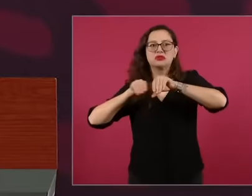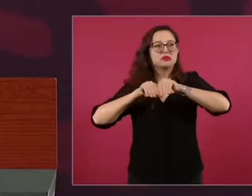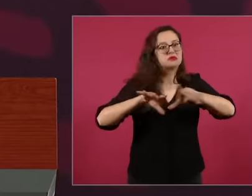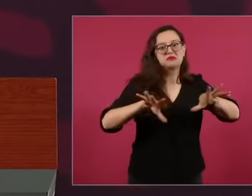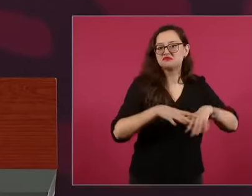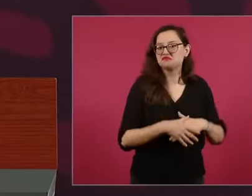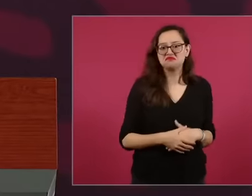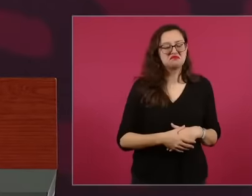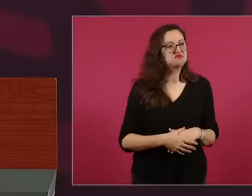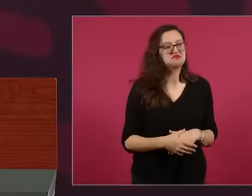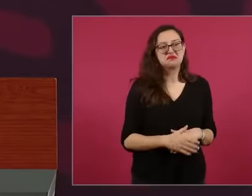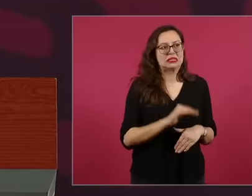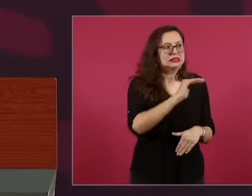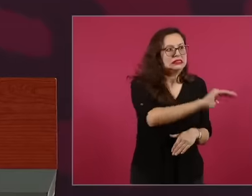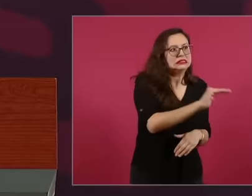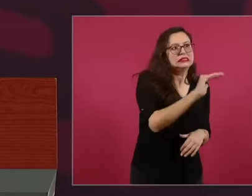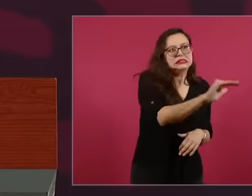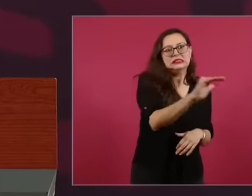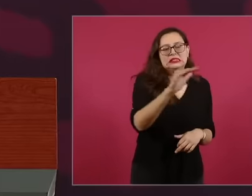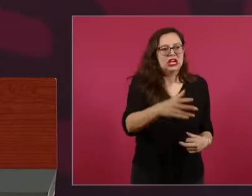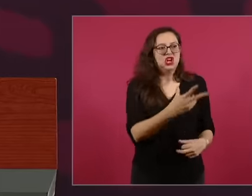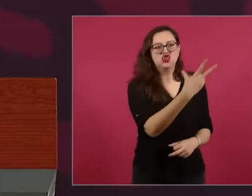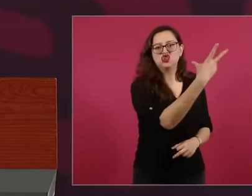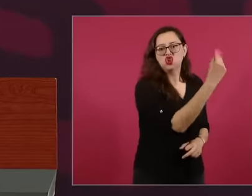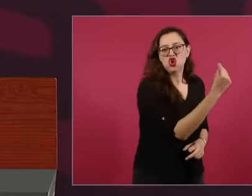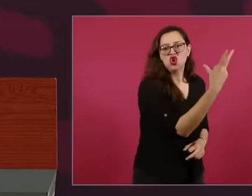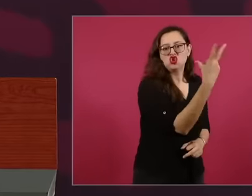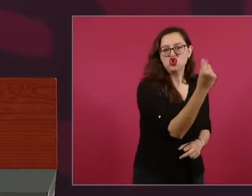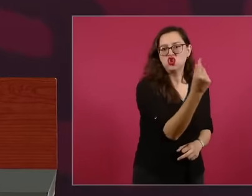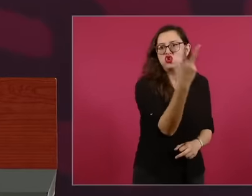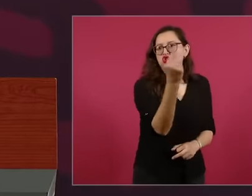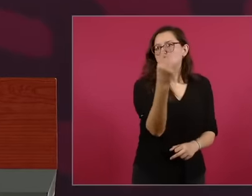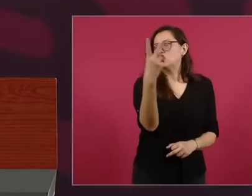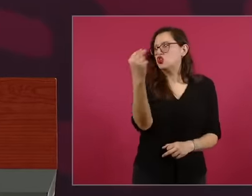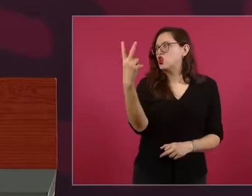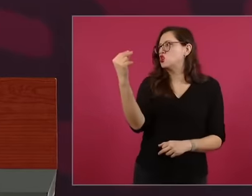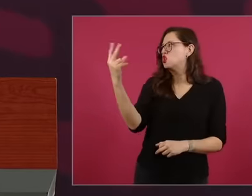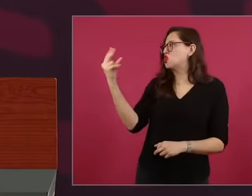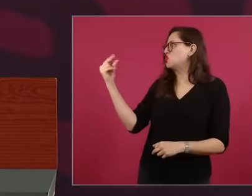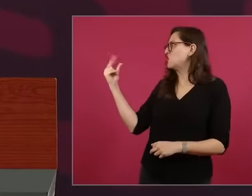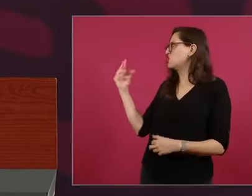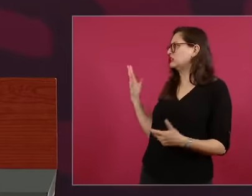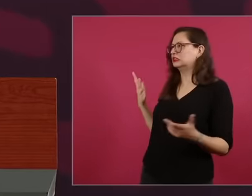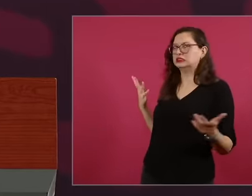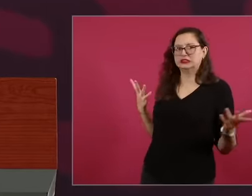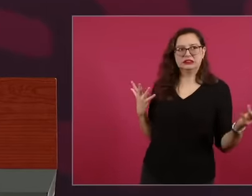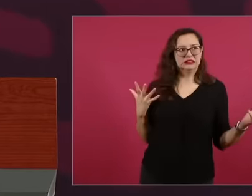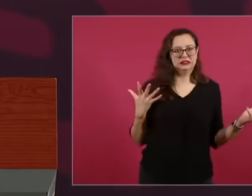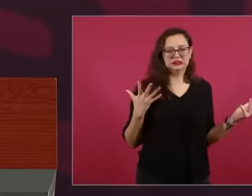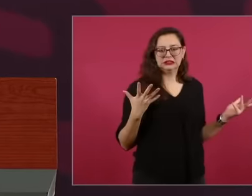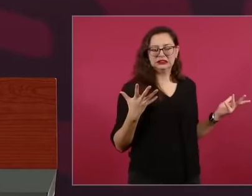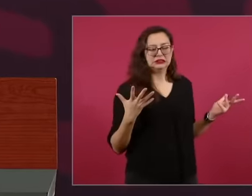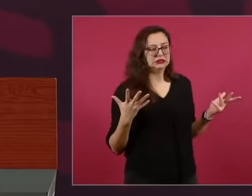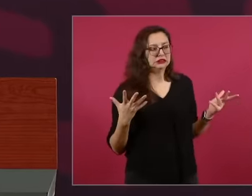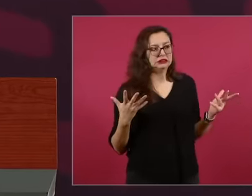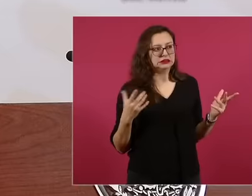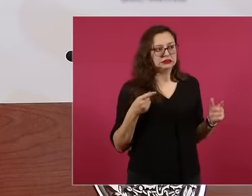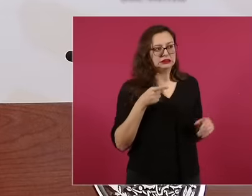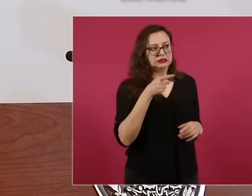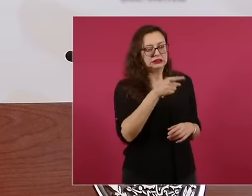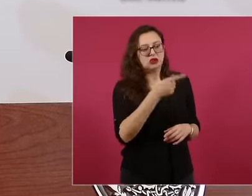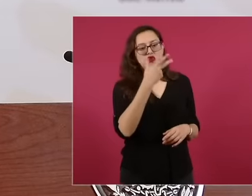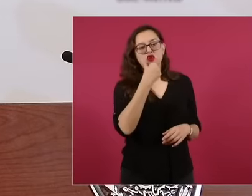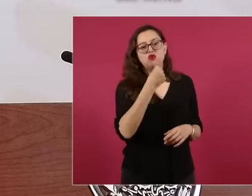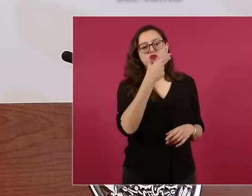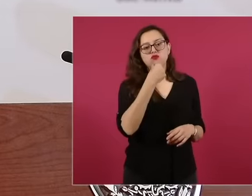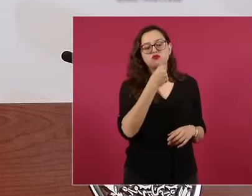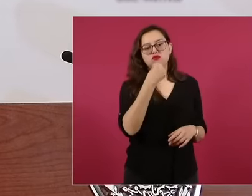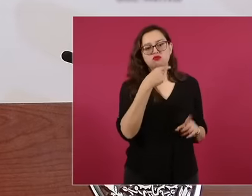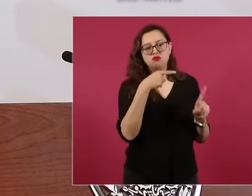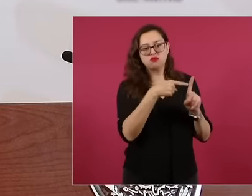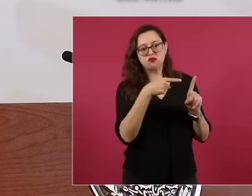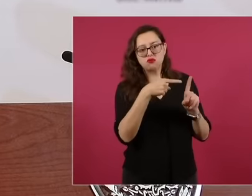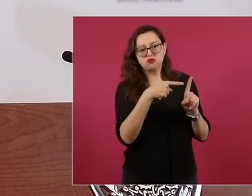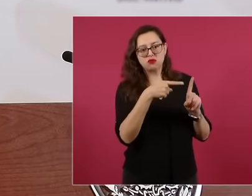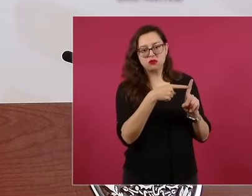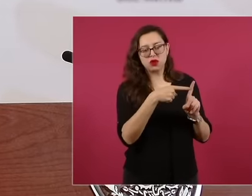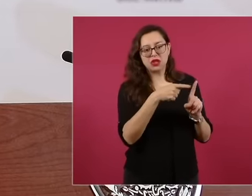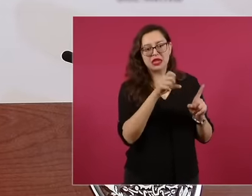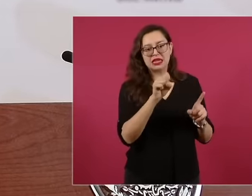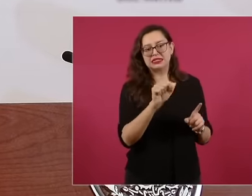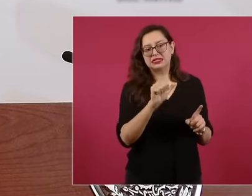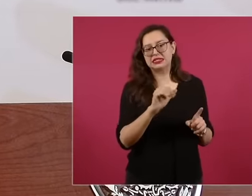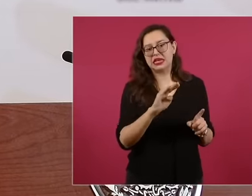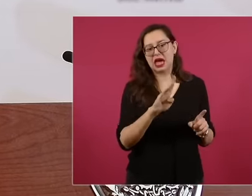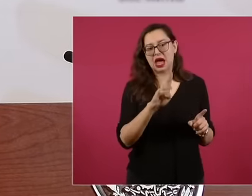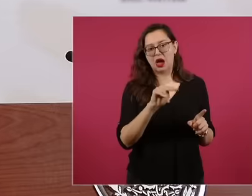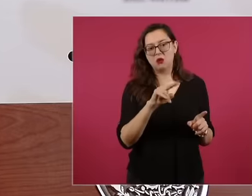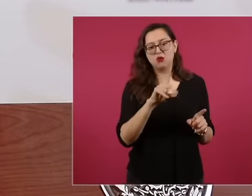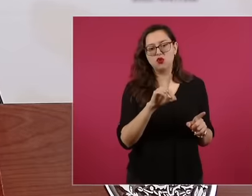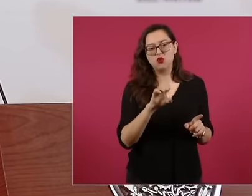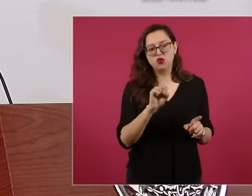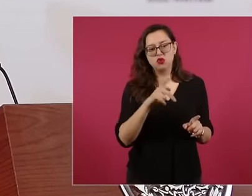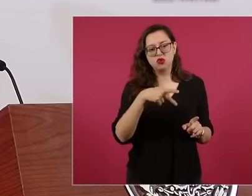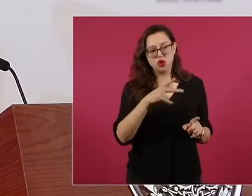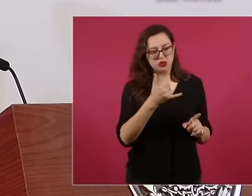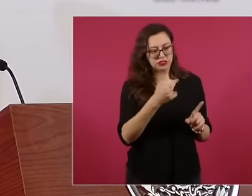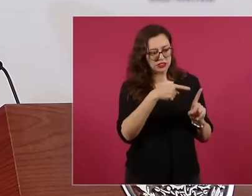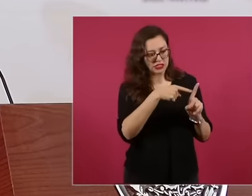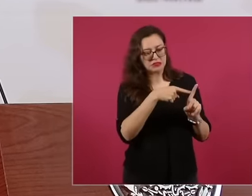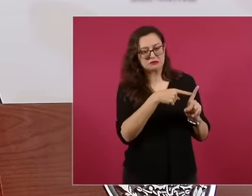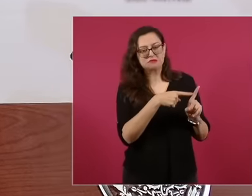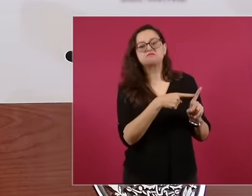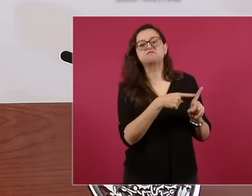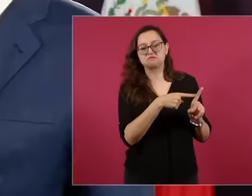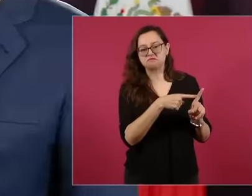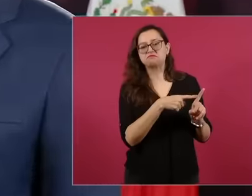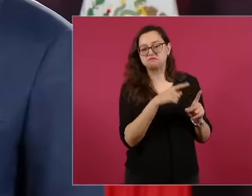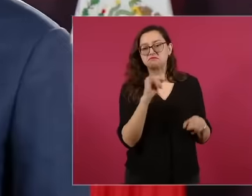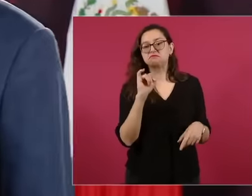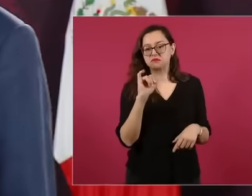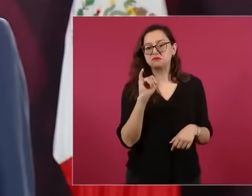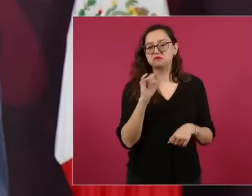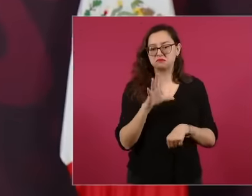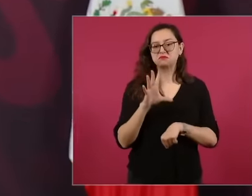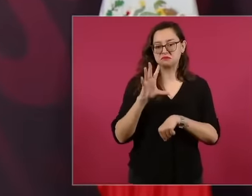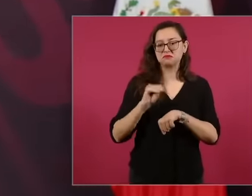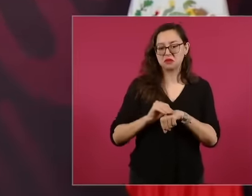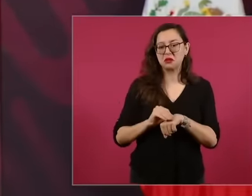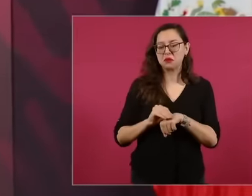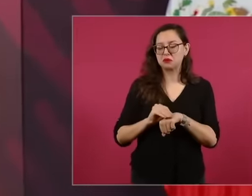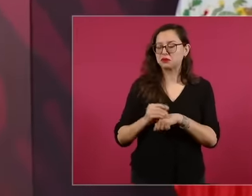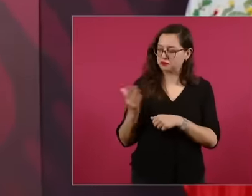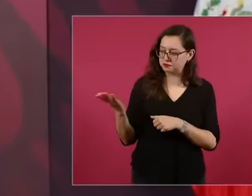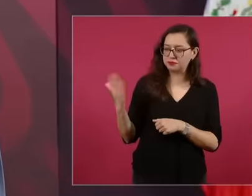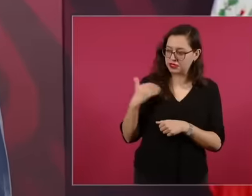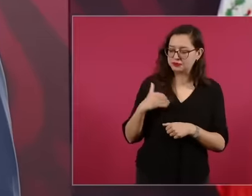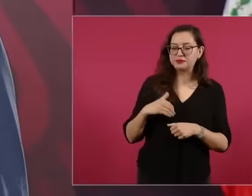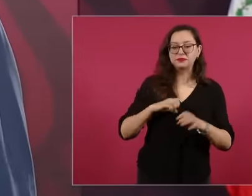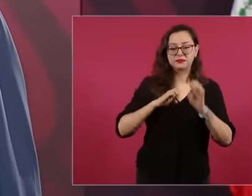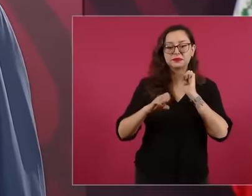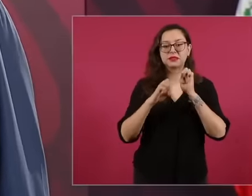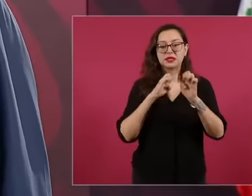give us the opportunity and he did, even though he had left Televisa and that he